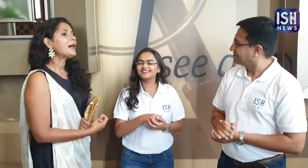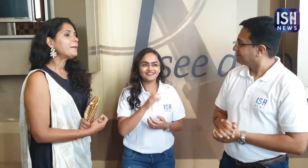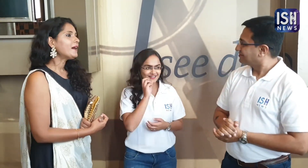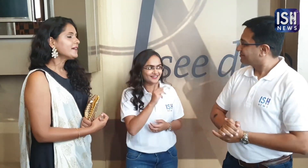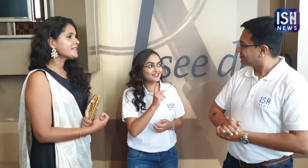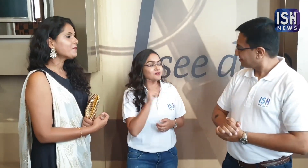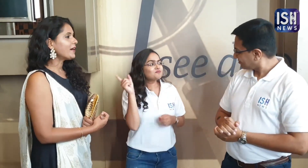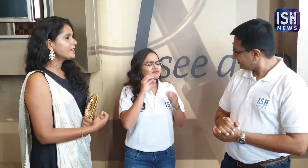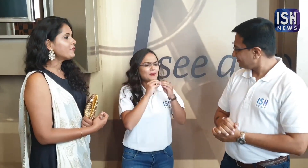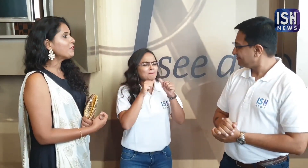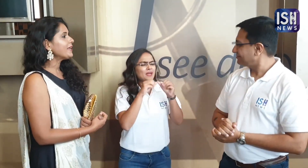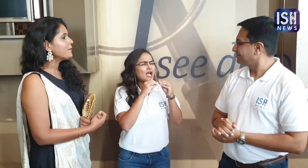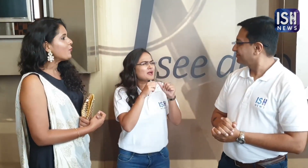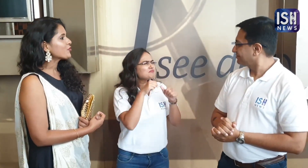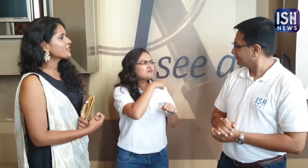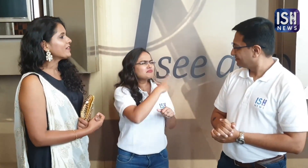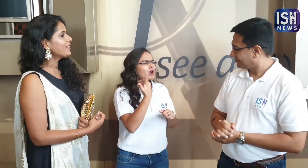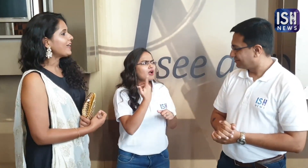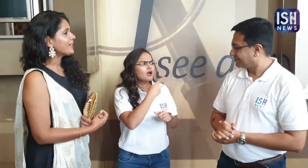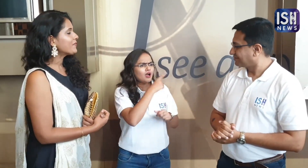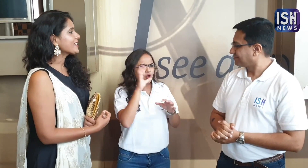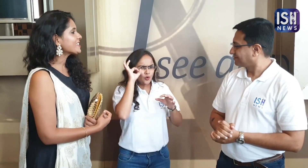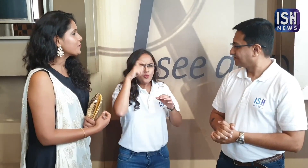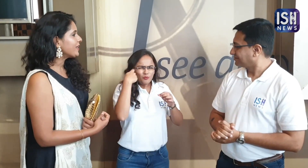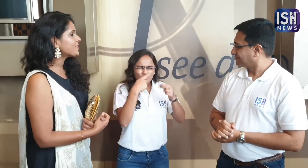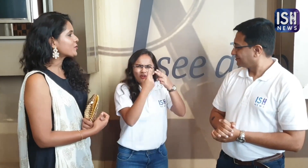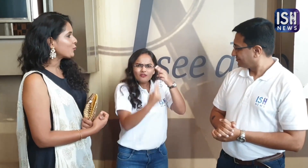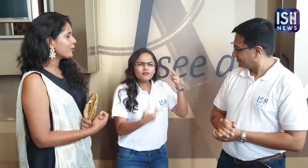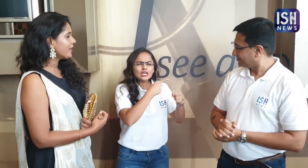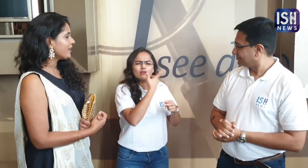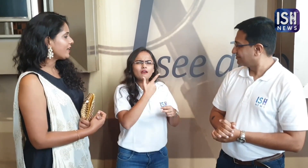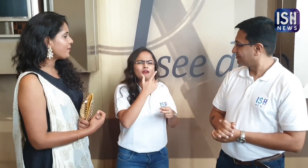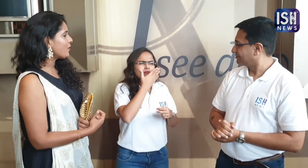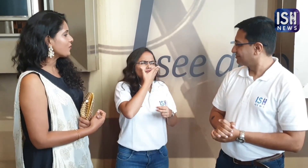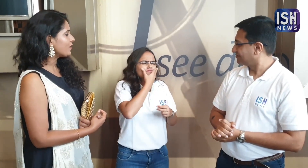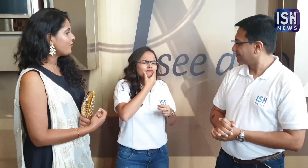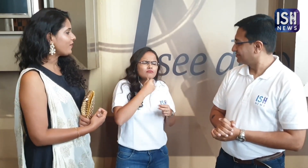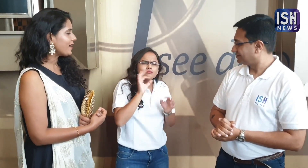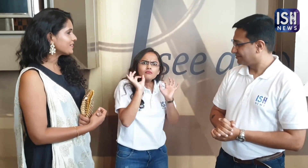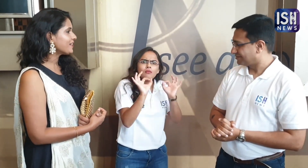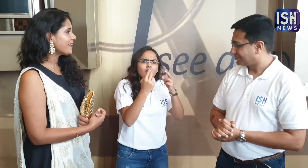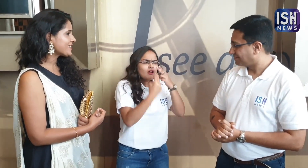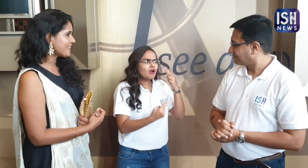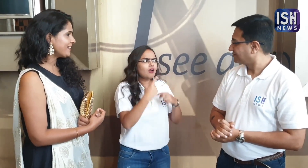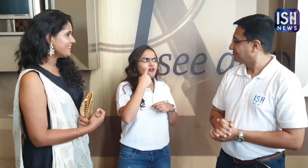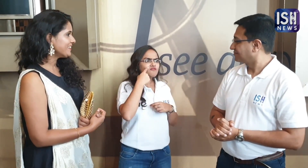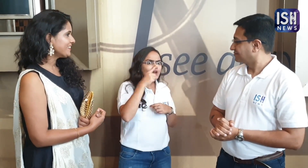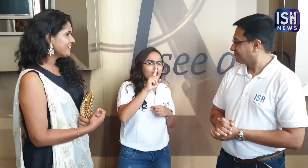BABA is a sweet story about a father and son.